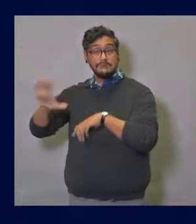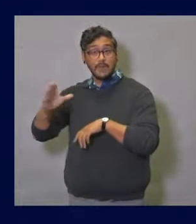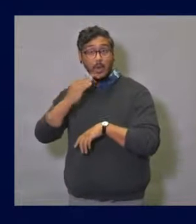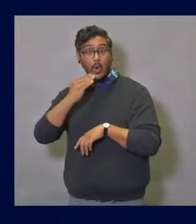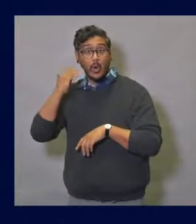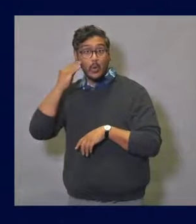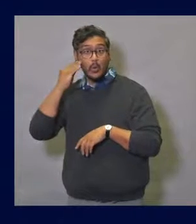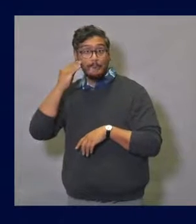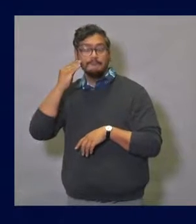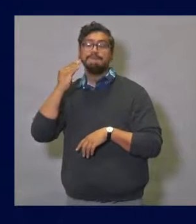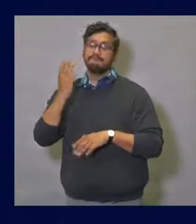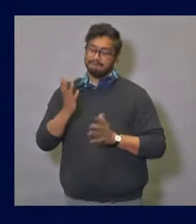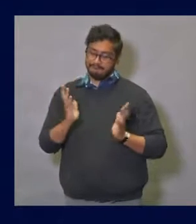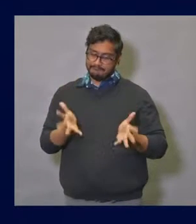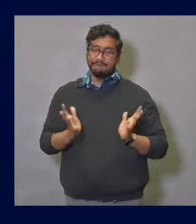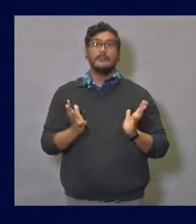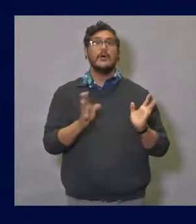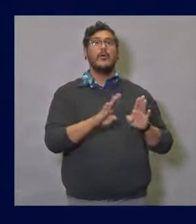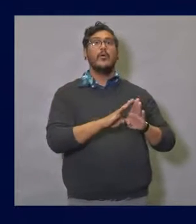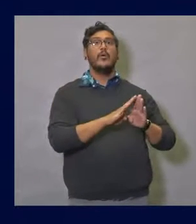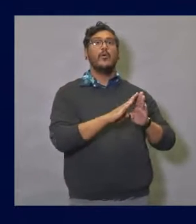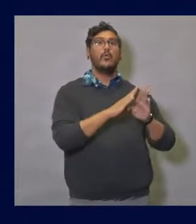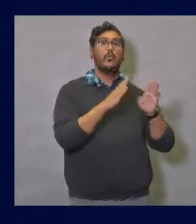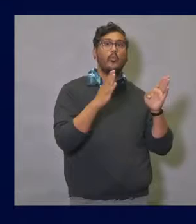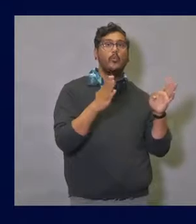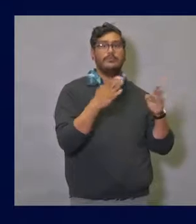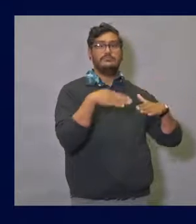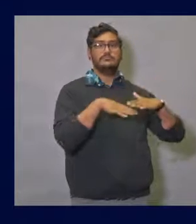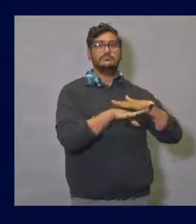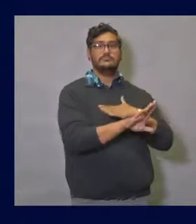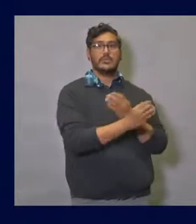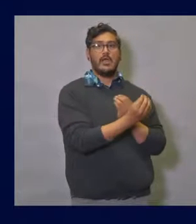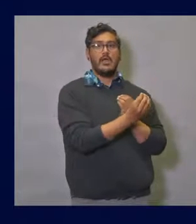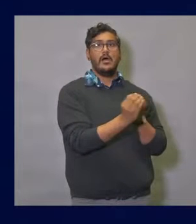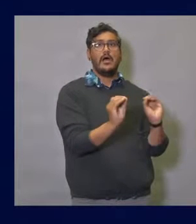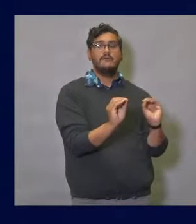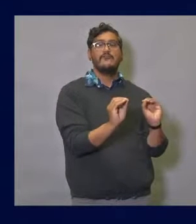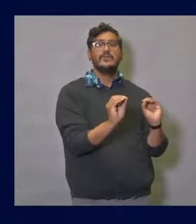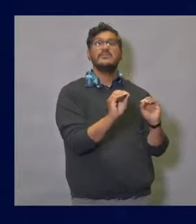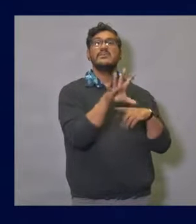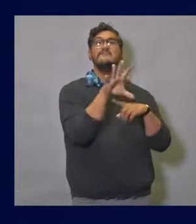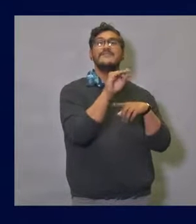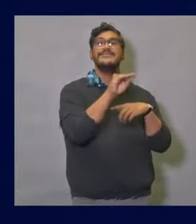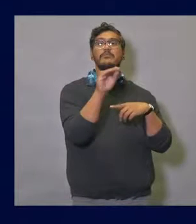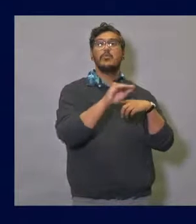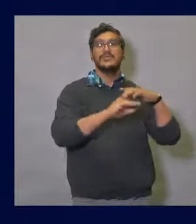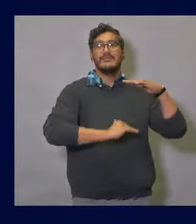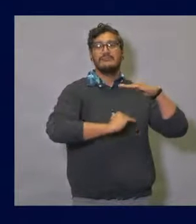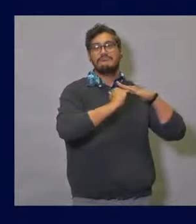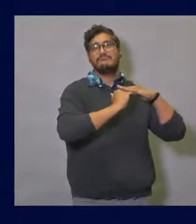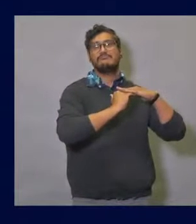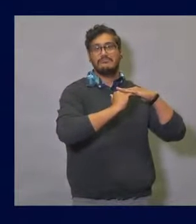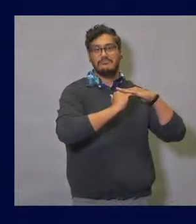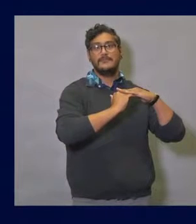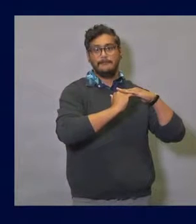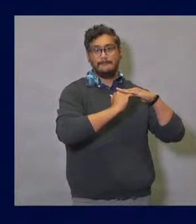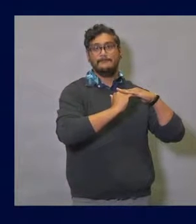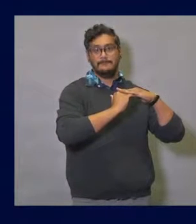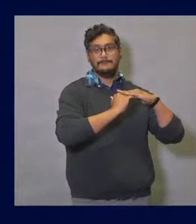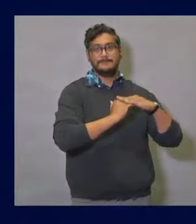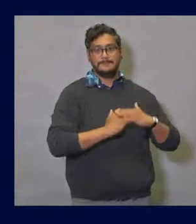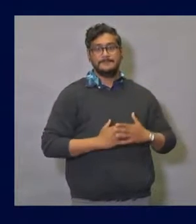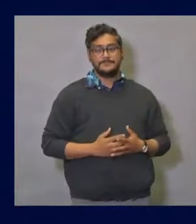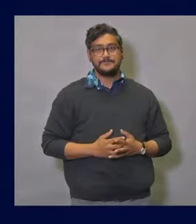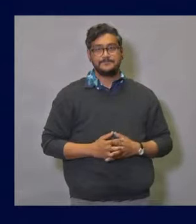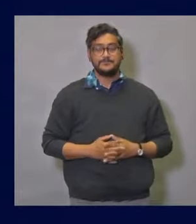ESPACIOS INTERIORES PARA ESTE